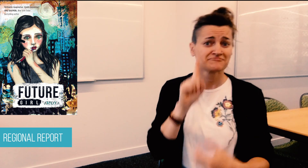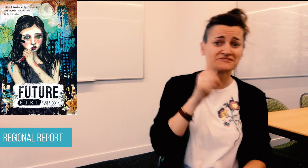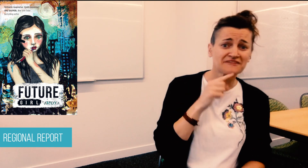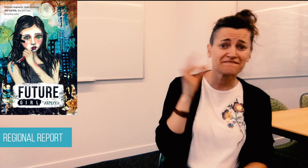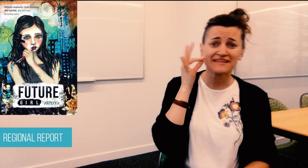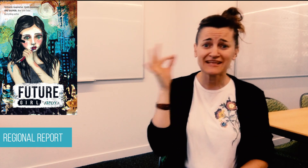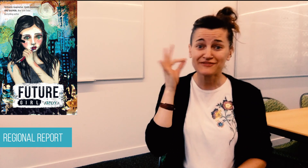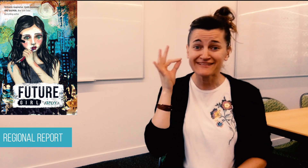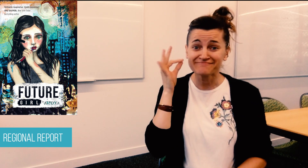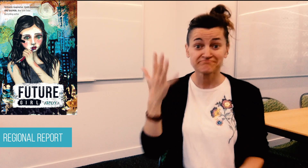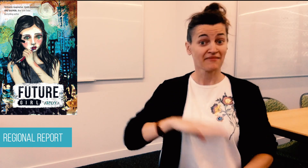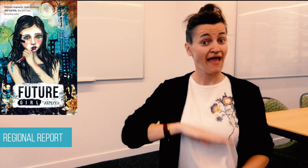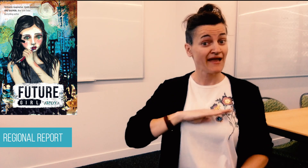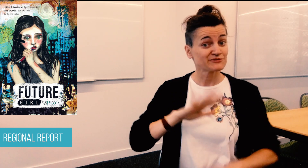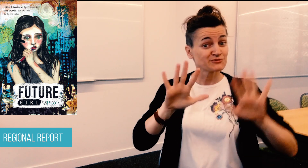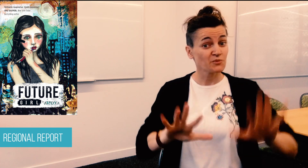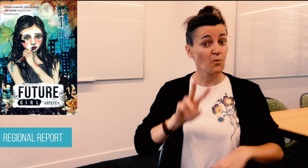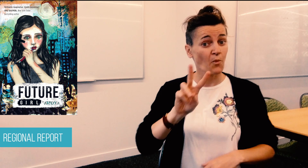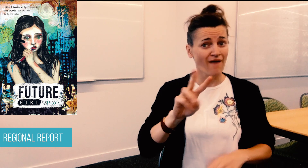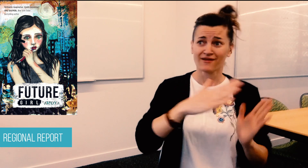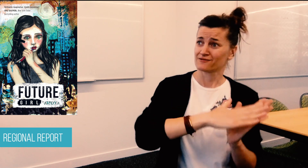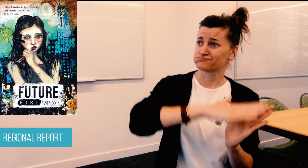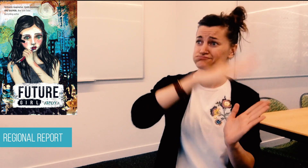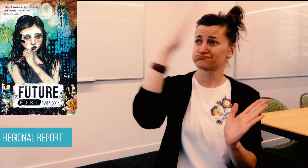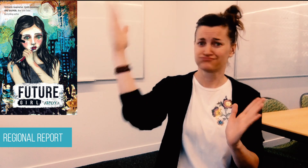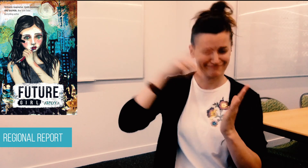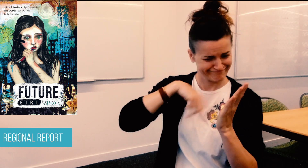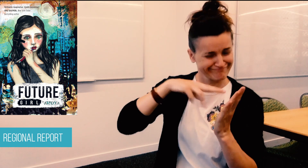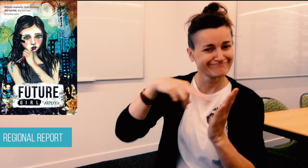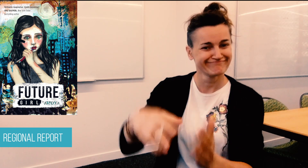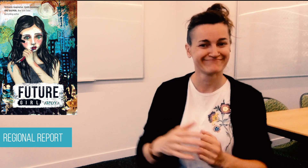to both Deaf and hearing readers, from 12 years old